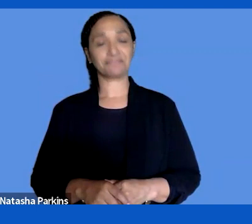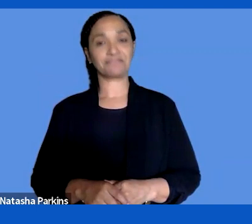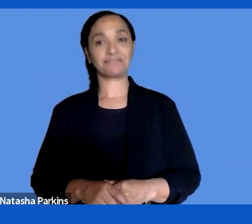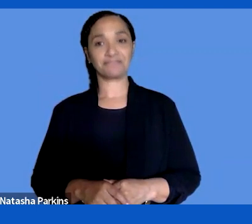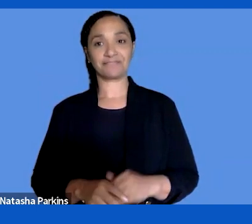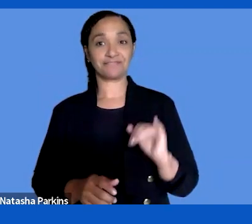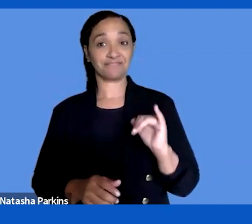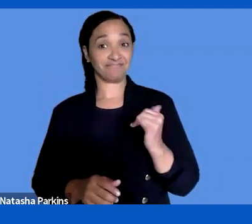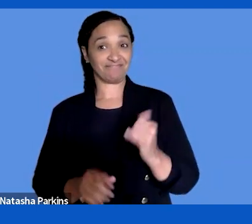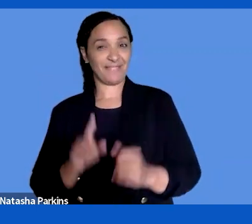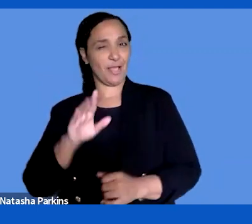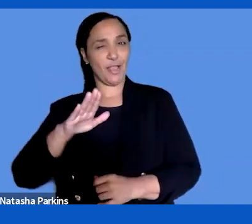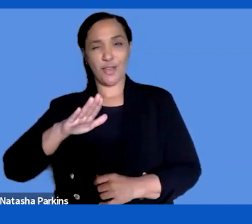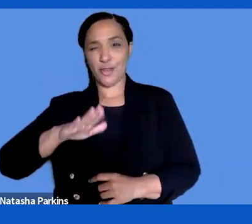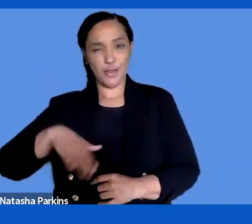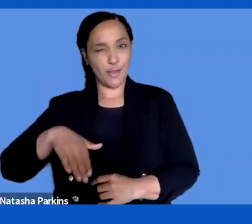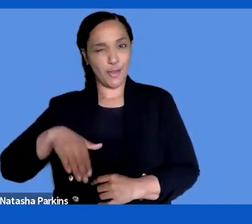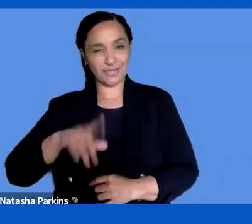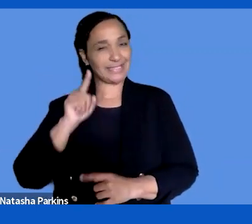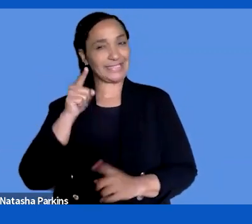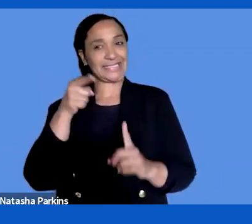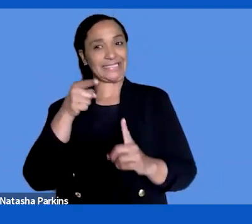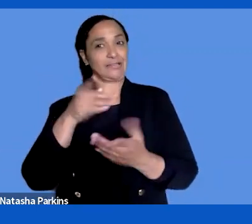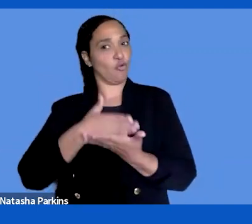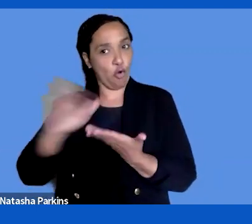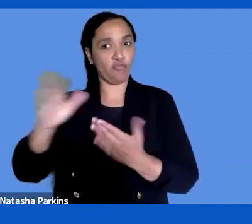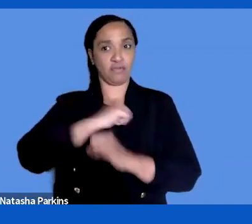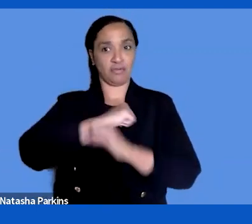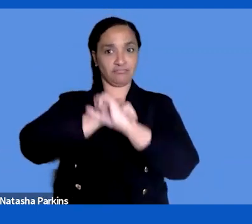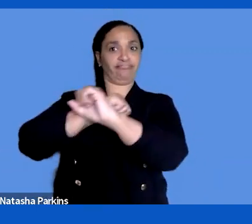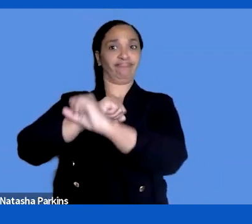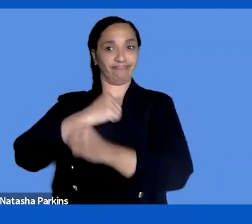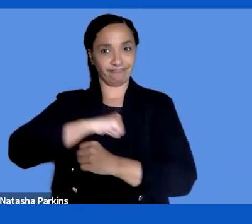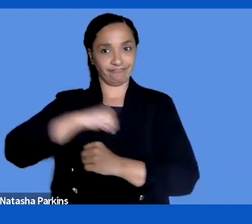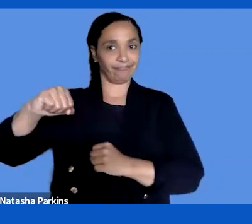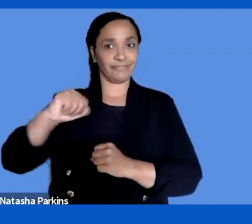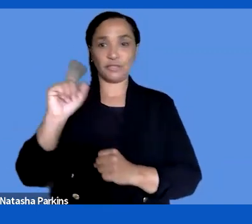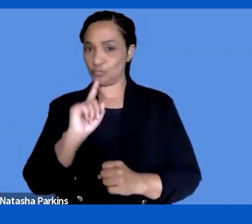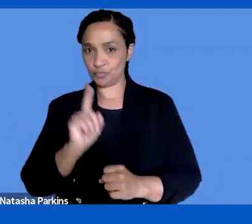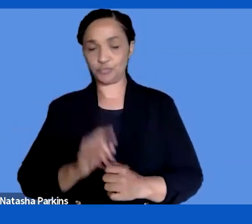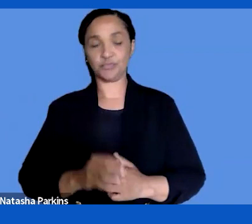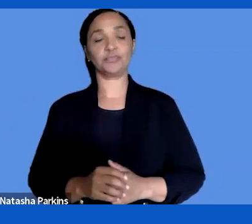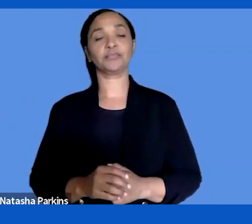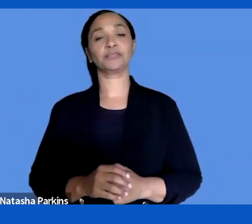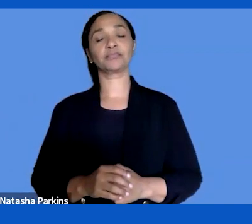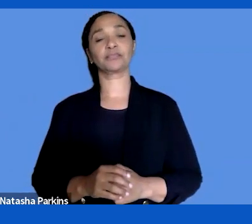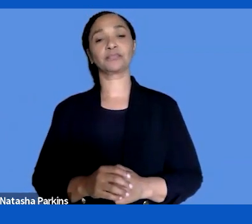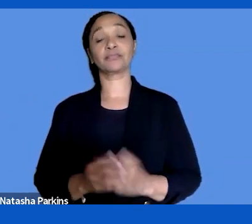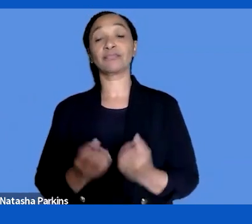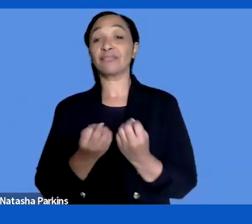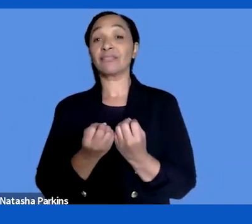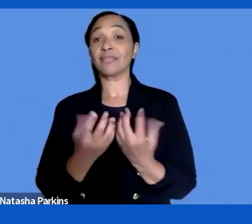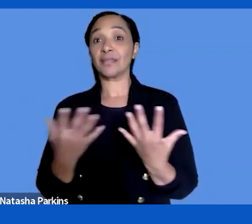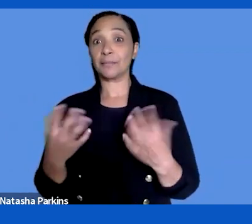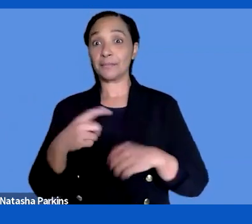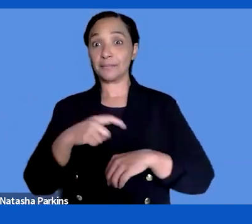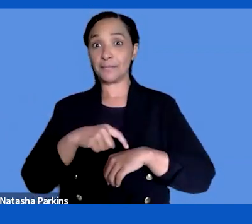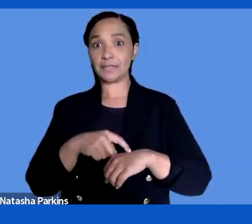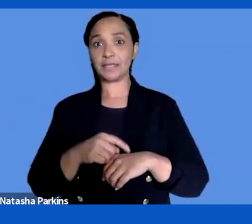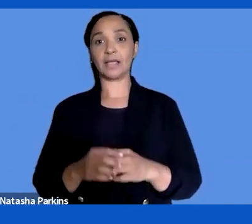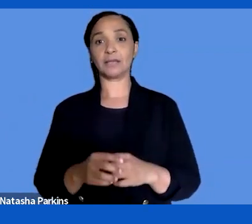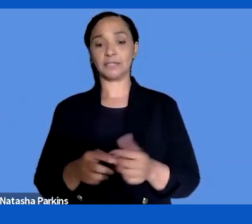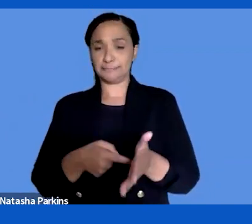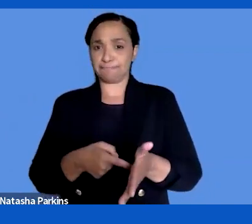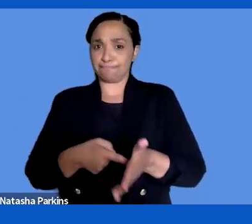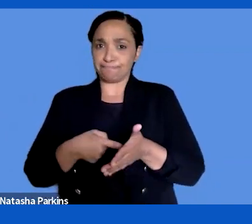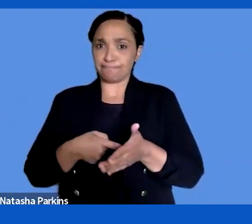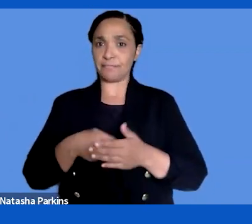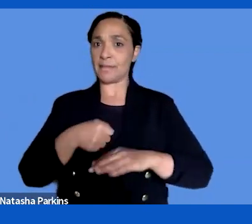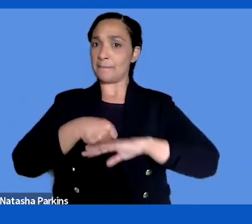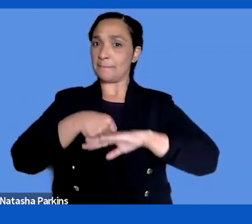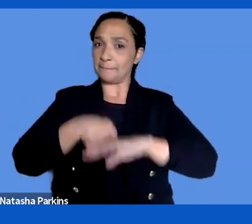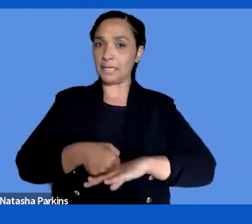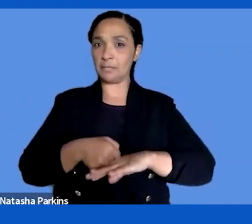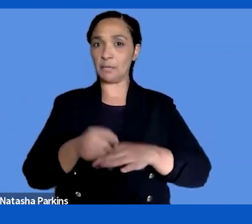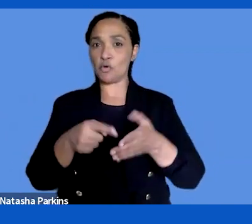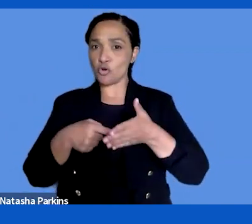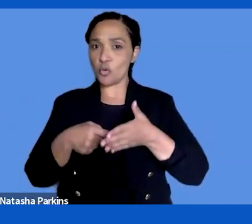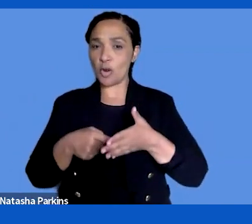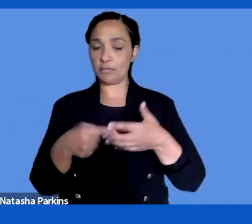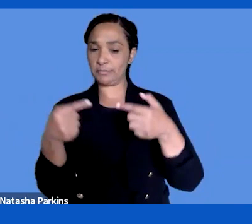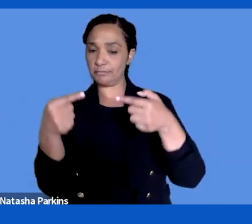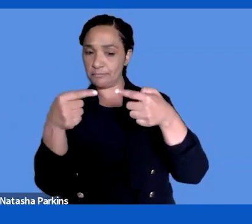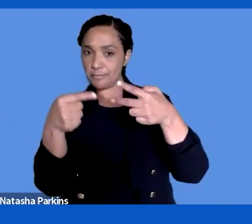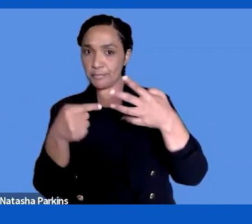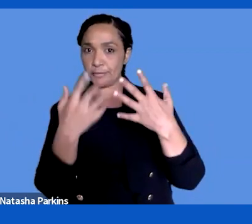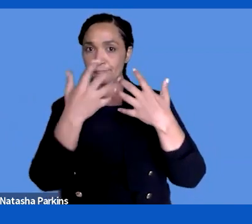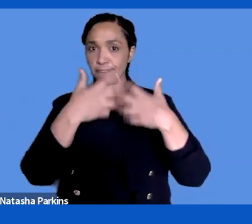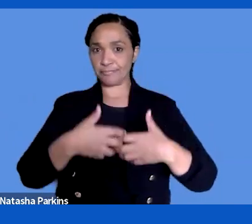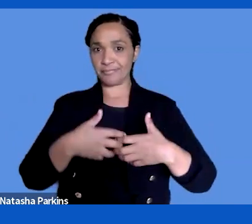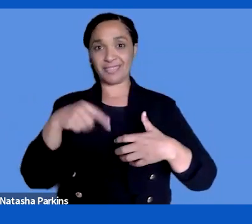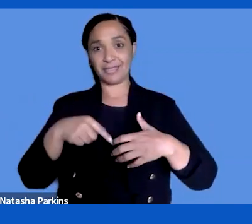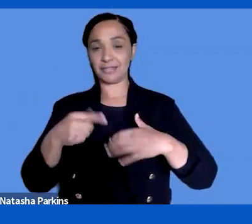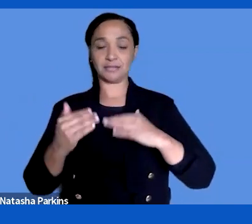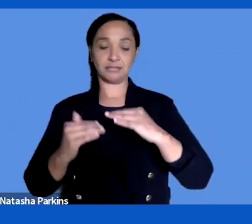point. Lot of times you set level of minimum conformance, that becomes maximum. That is not